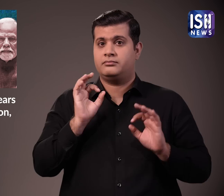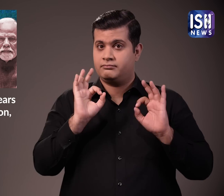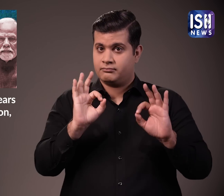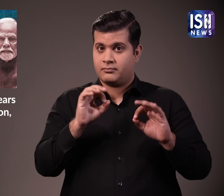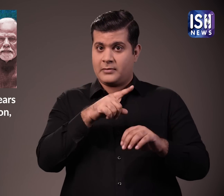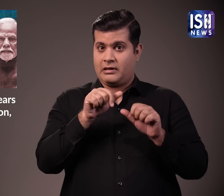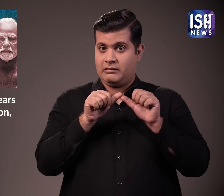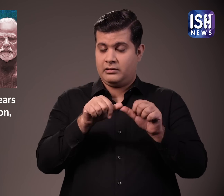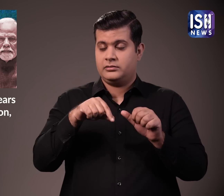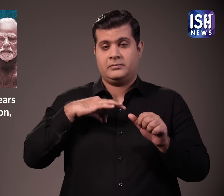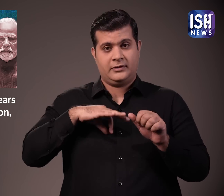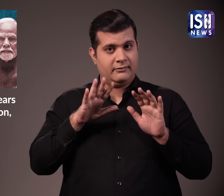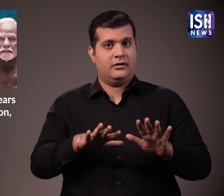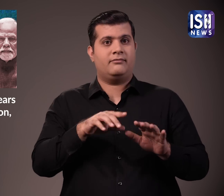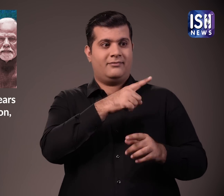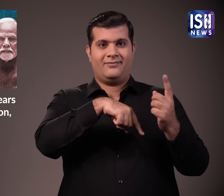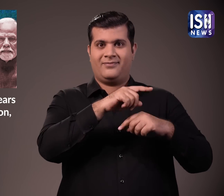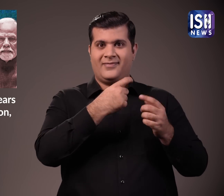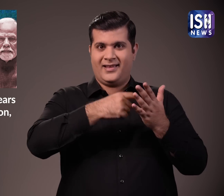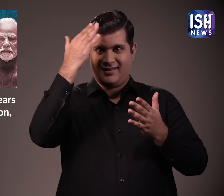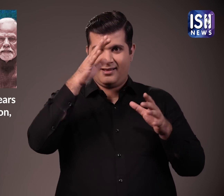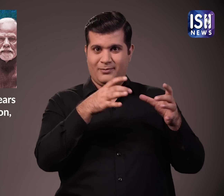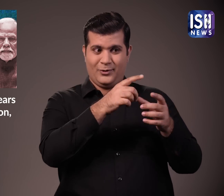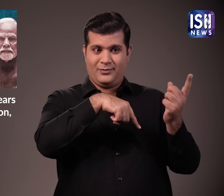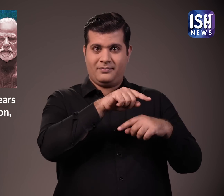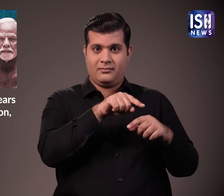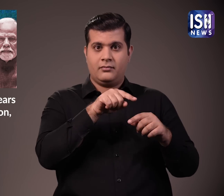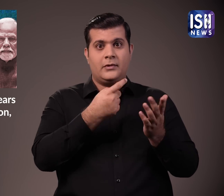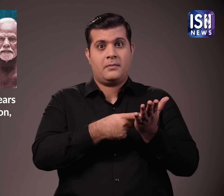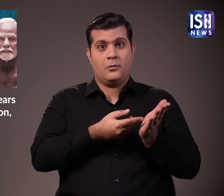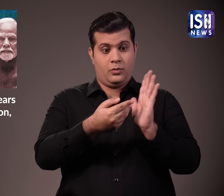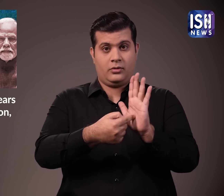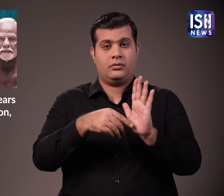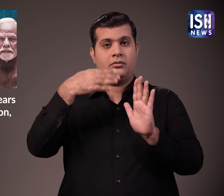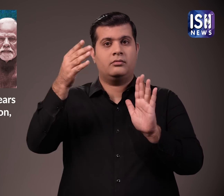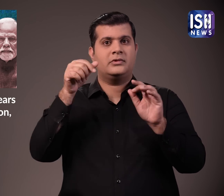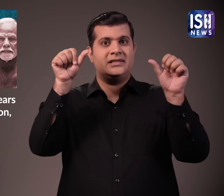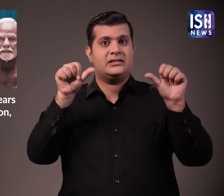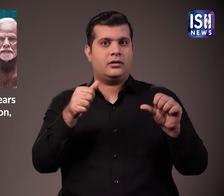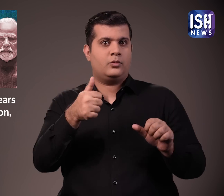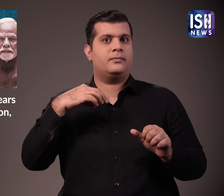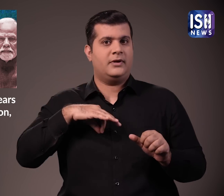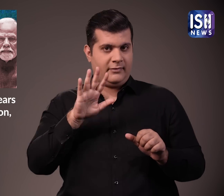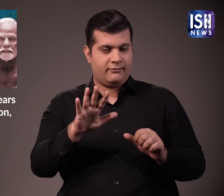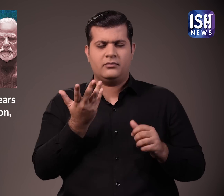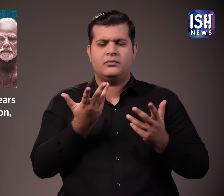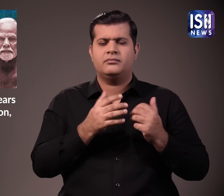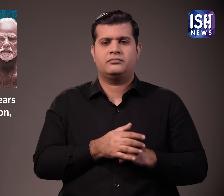Let me tell you there are advantages. According to the Kovind panel report, One Nation, One Election will result in several key outcomes.